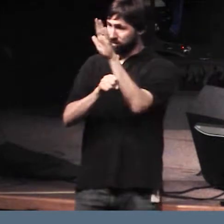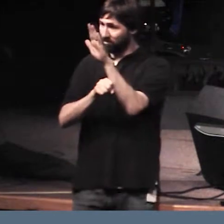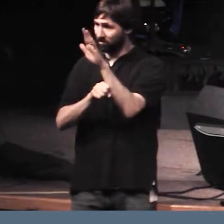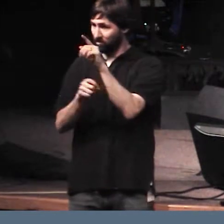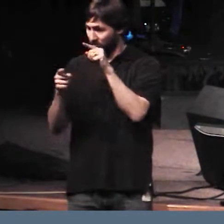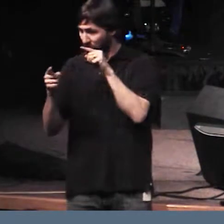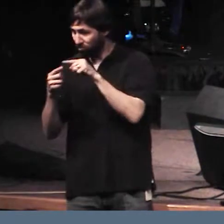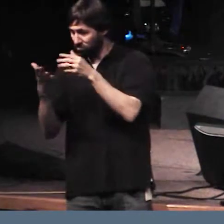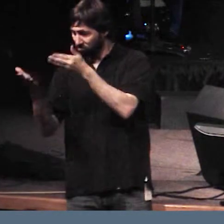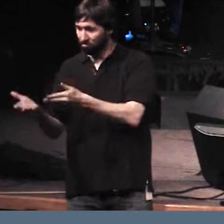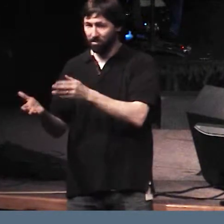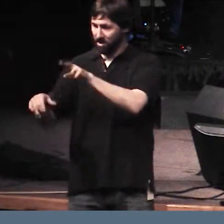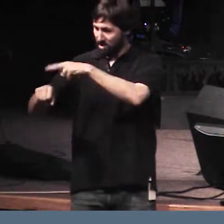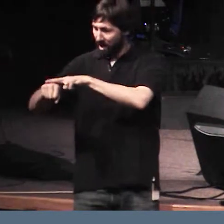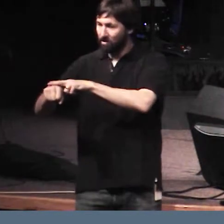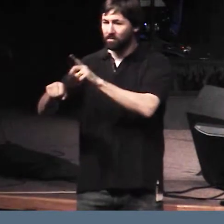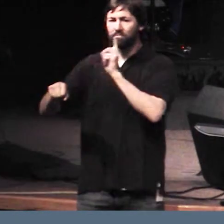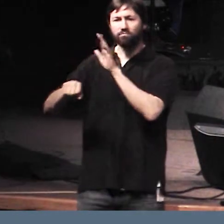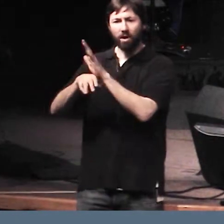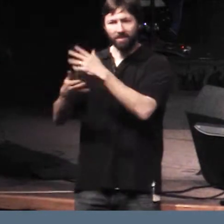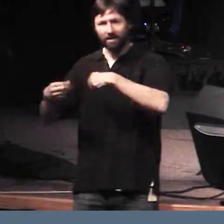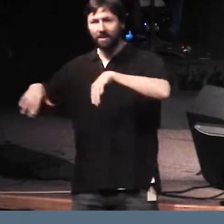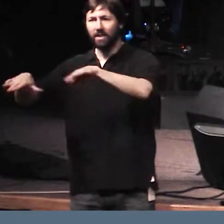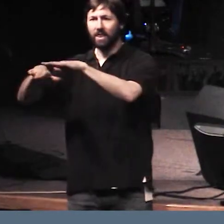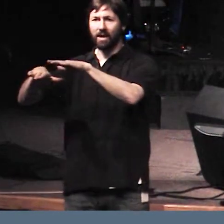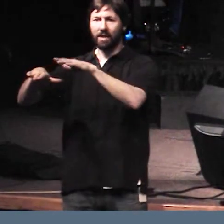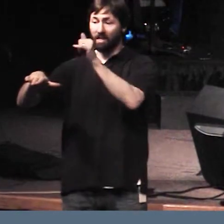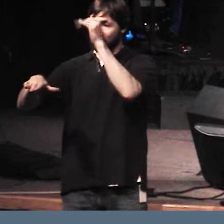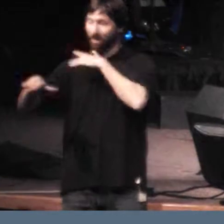to the nation the Promised Land we called that So we have a guy in our town He's going to leave